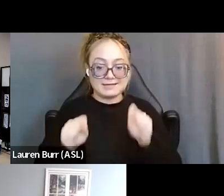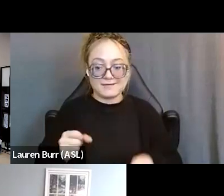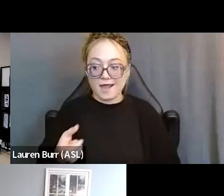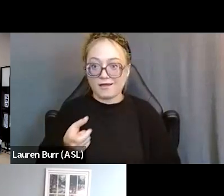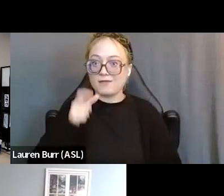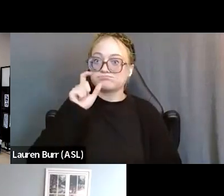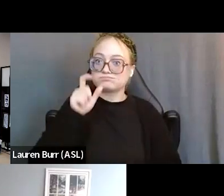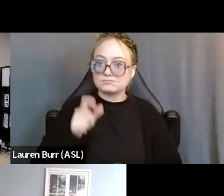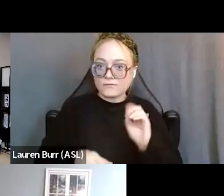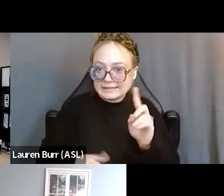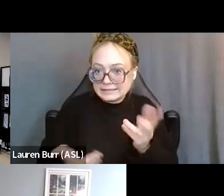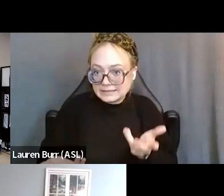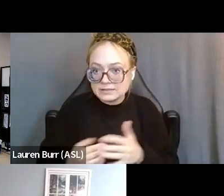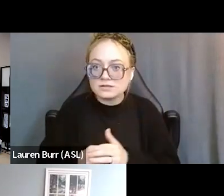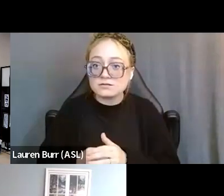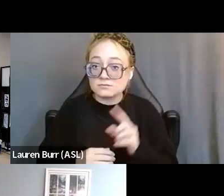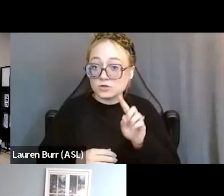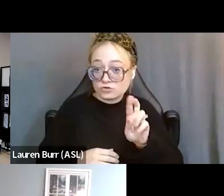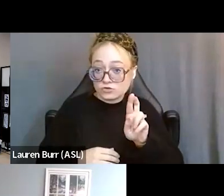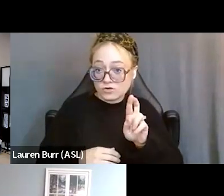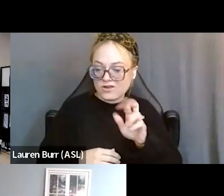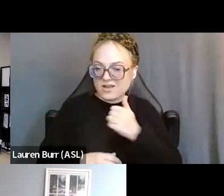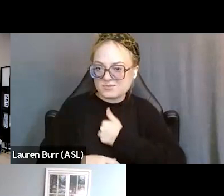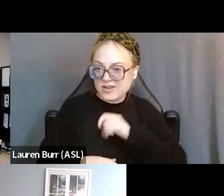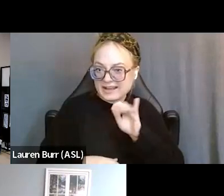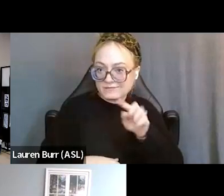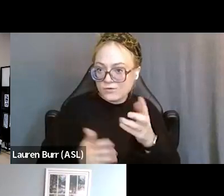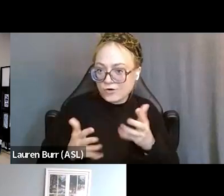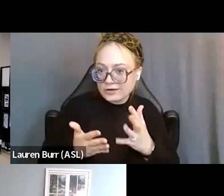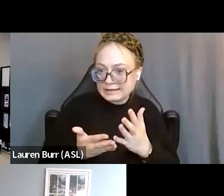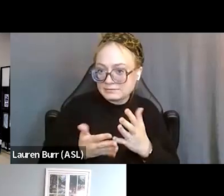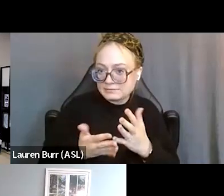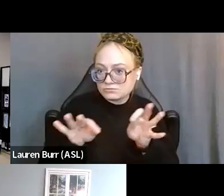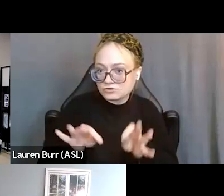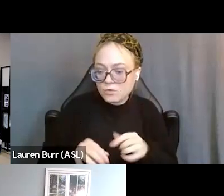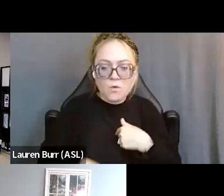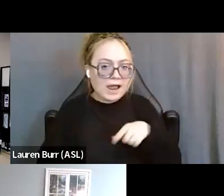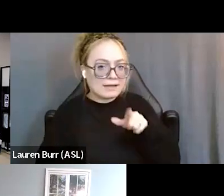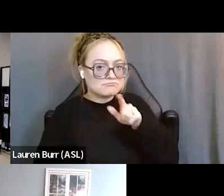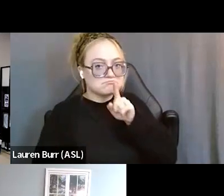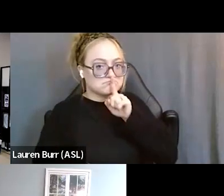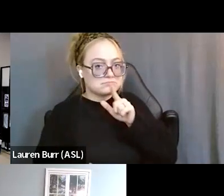Dr. Karnes, I don't know if you covered this, if you did, I'm sorry, I was reading. I didn't, it really depends on what sort